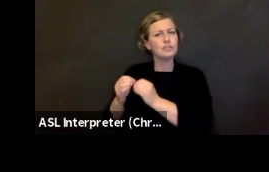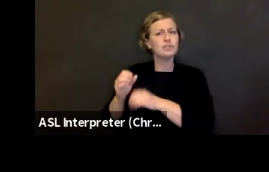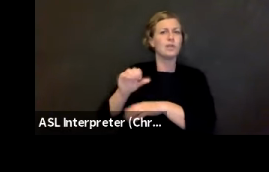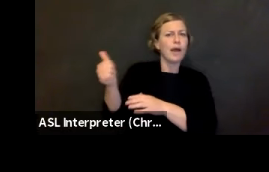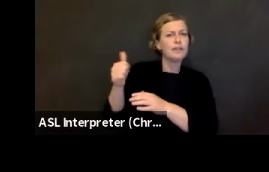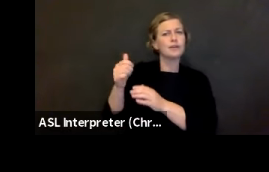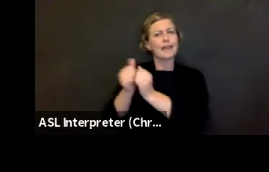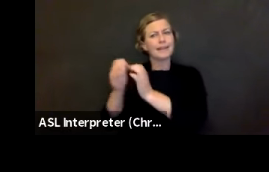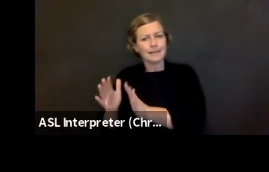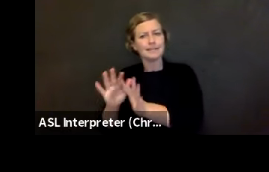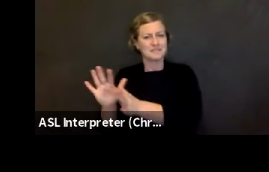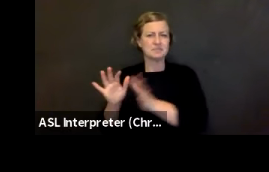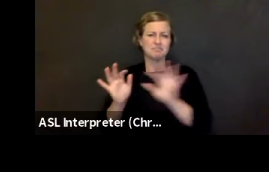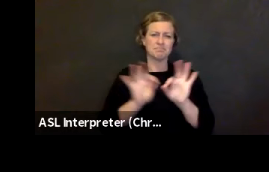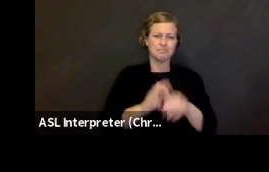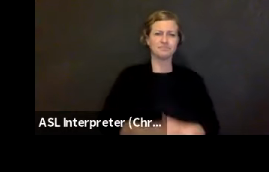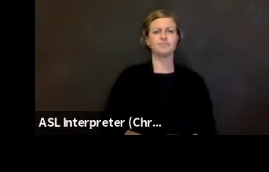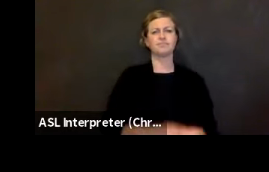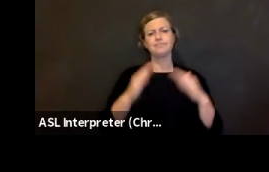punches. It's important not to talk about